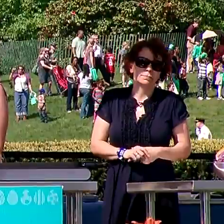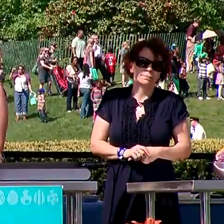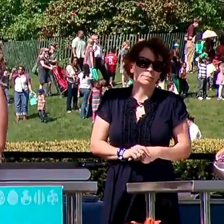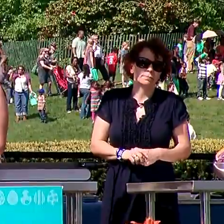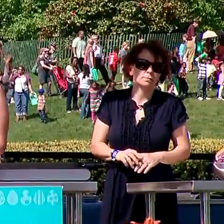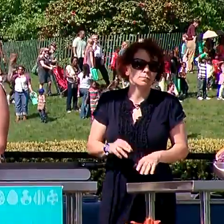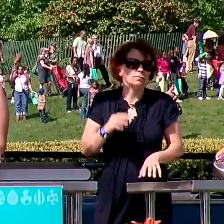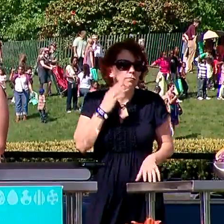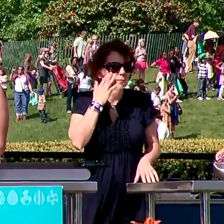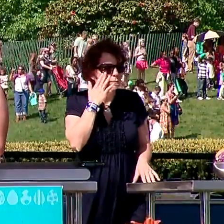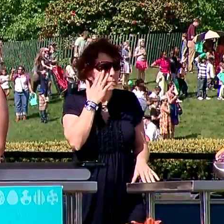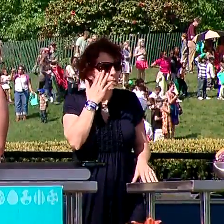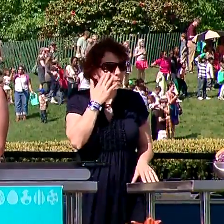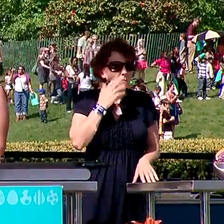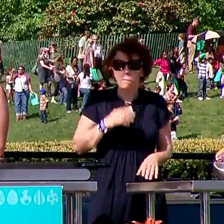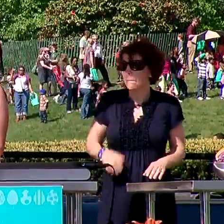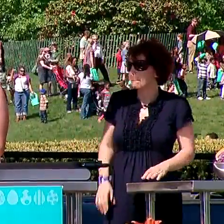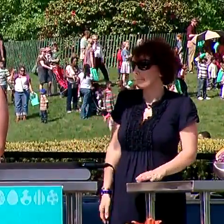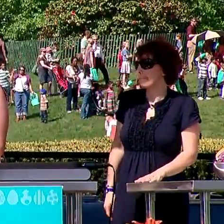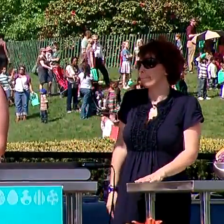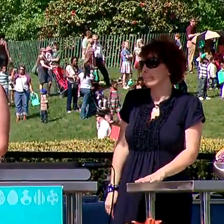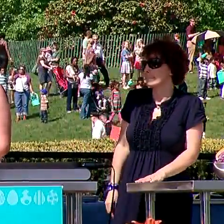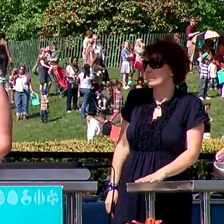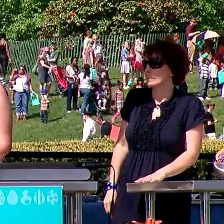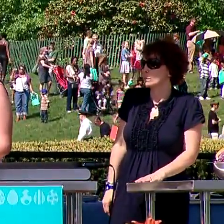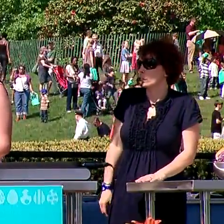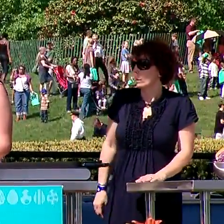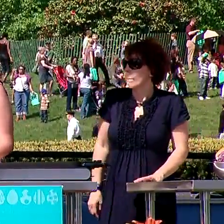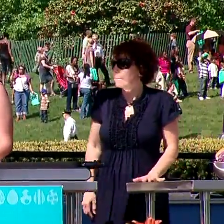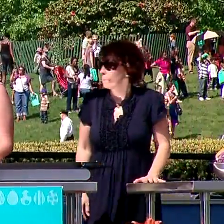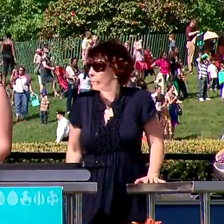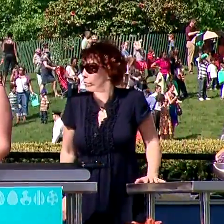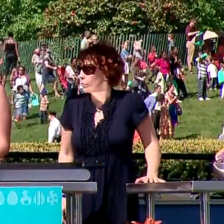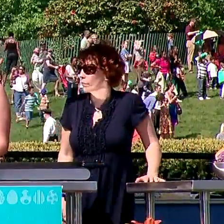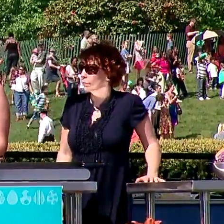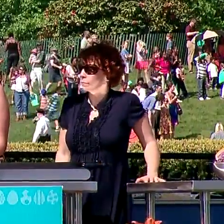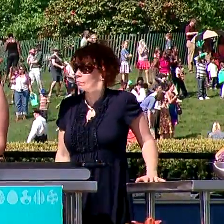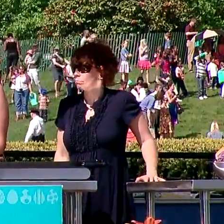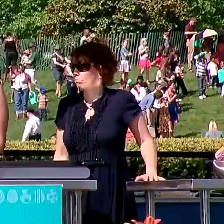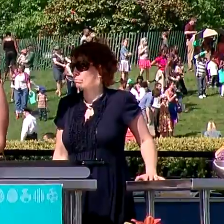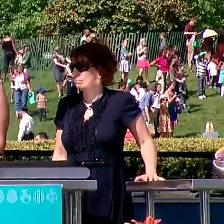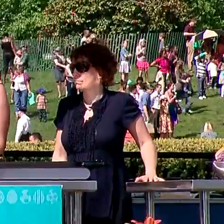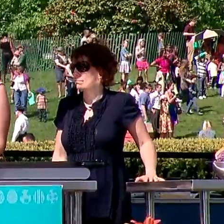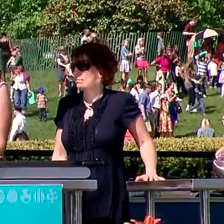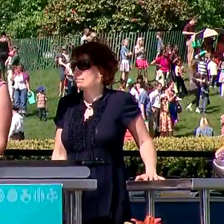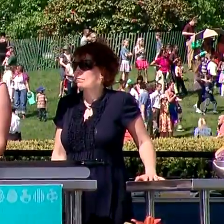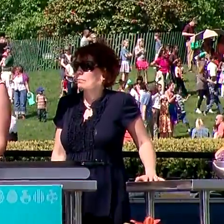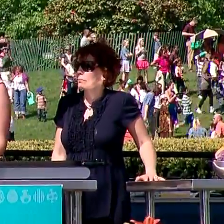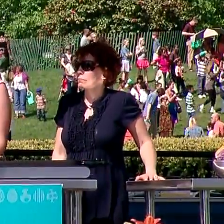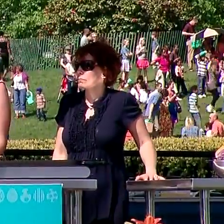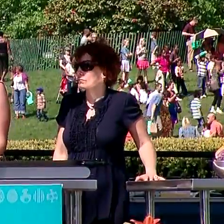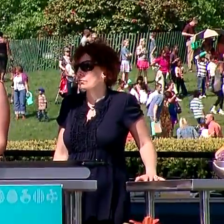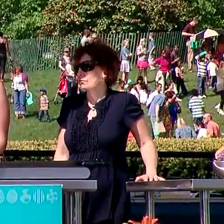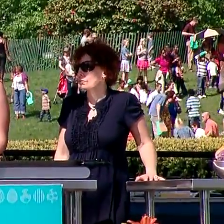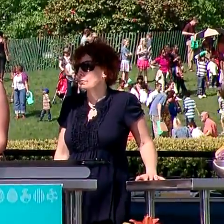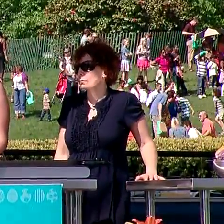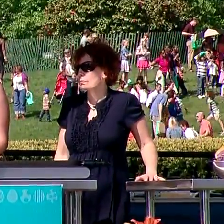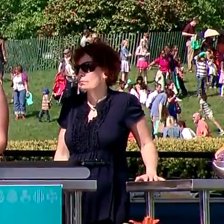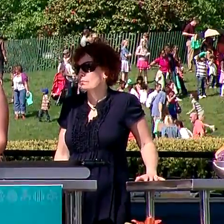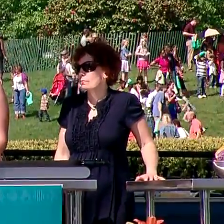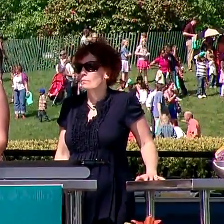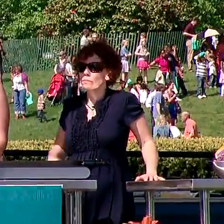Child: